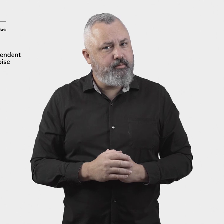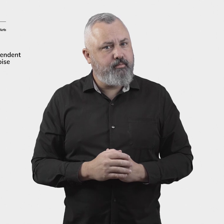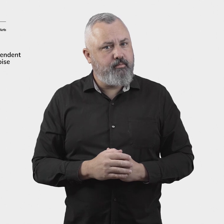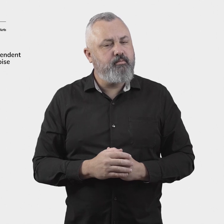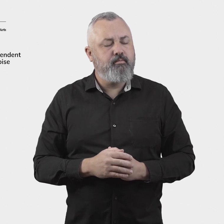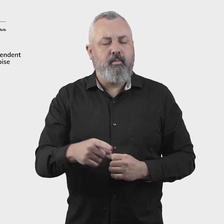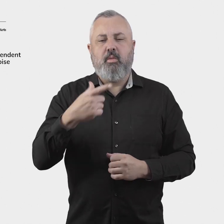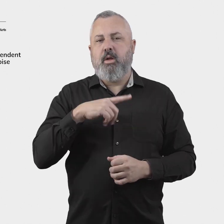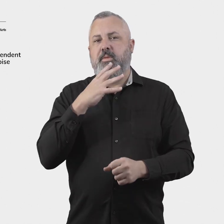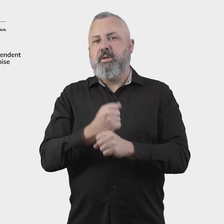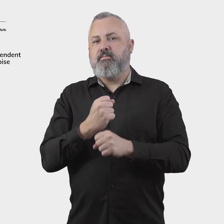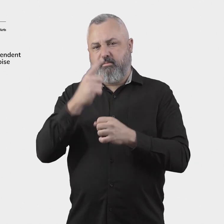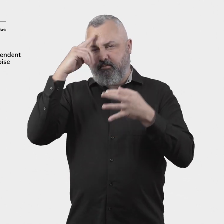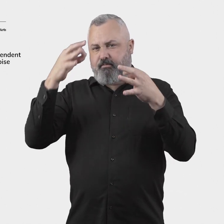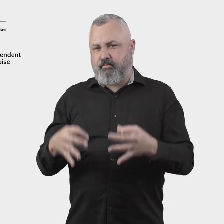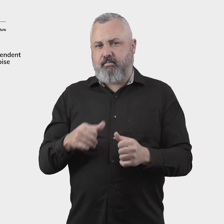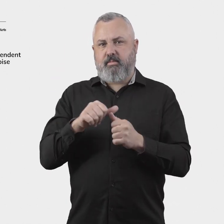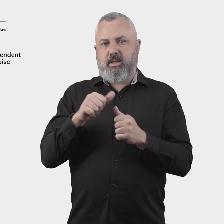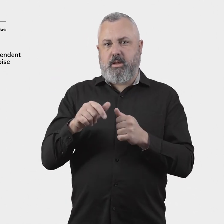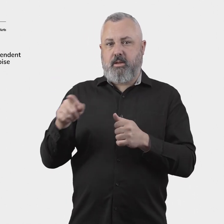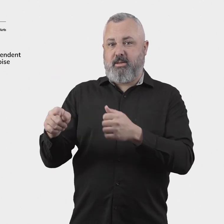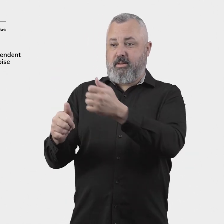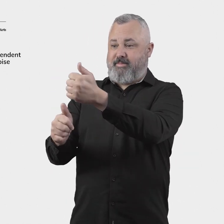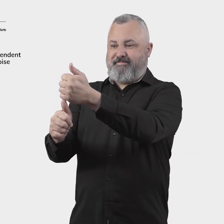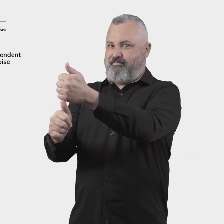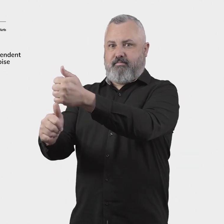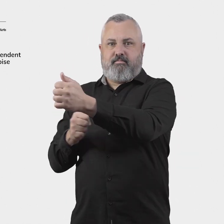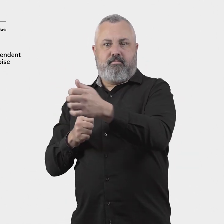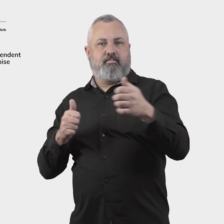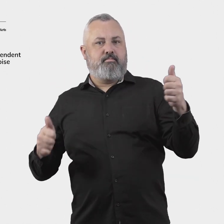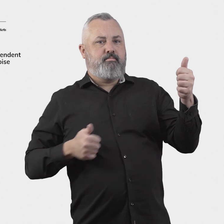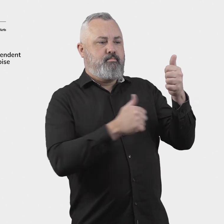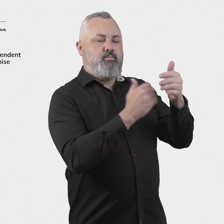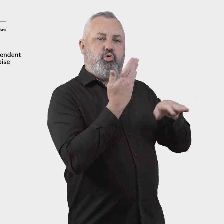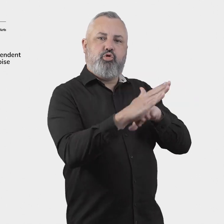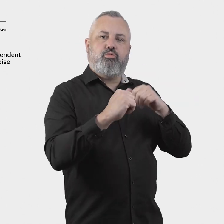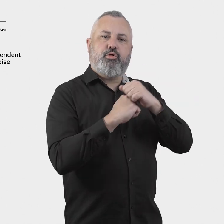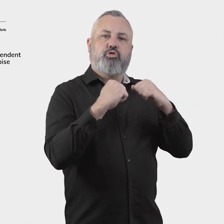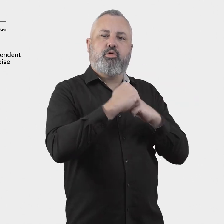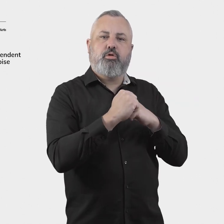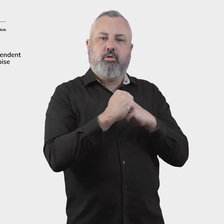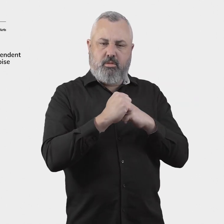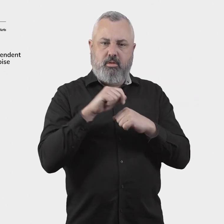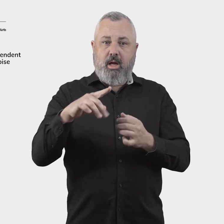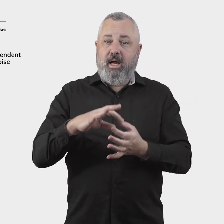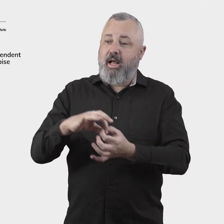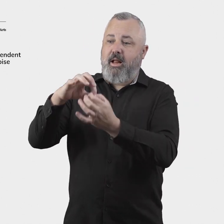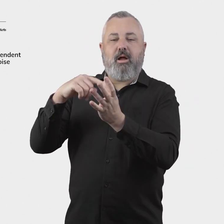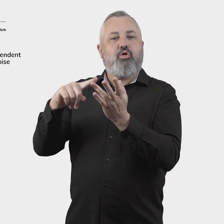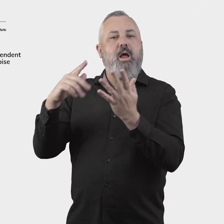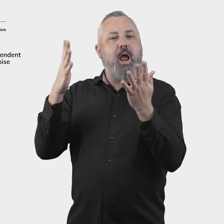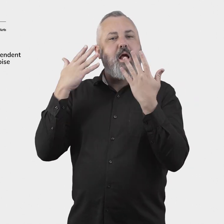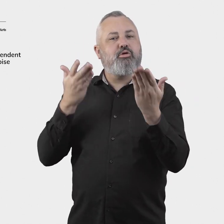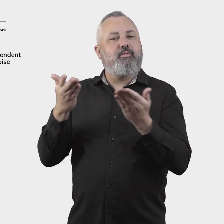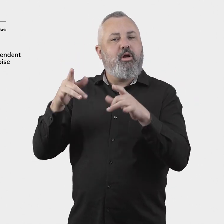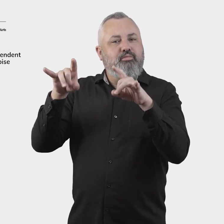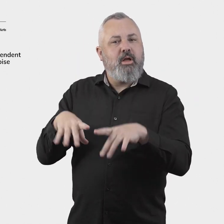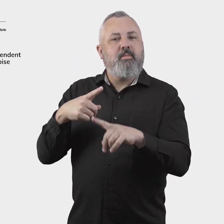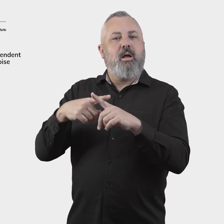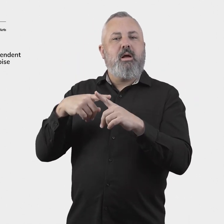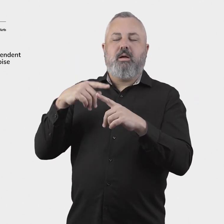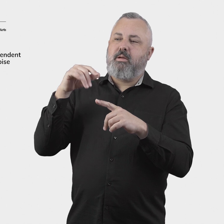The government has decided to structurally separate the ANO from Airservices Australia and the Australian